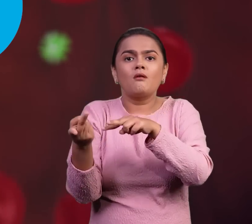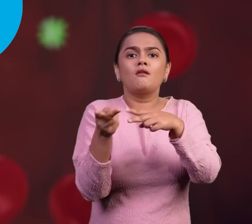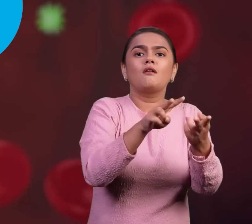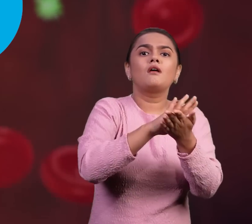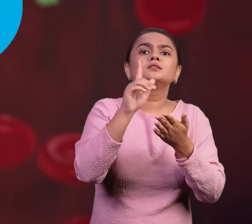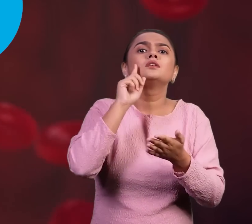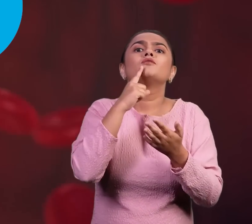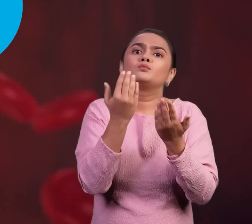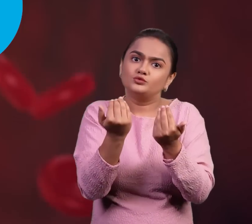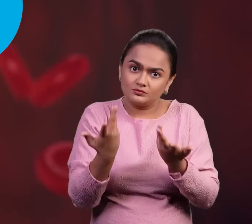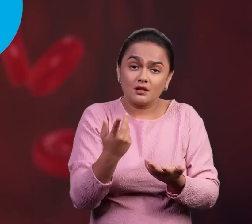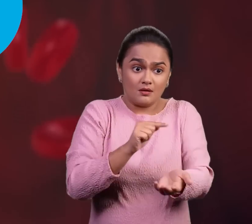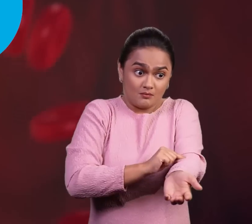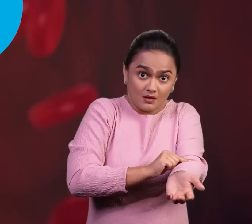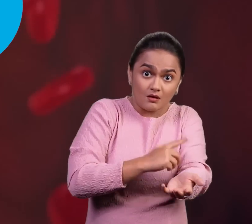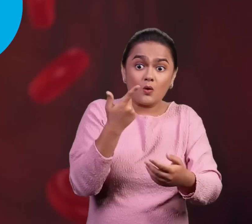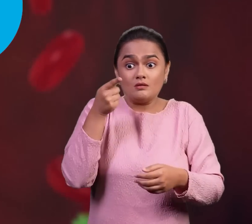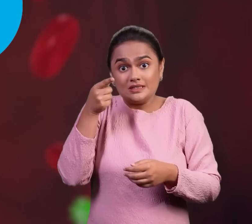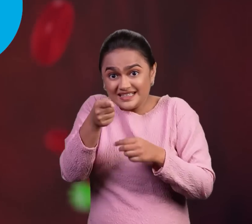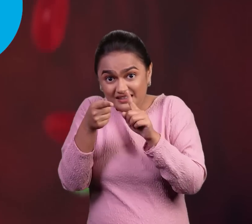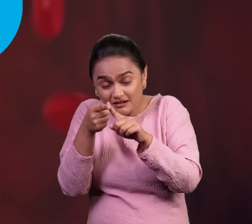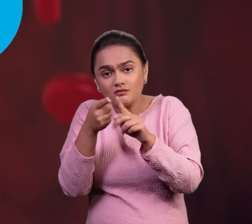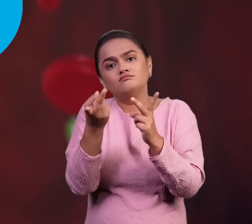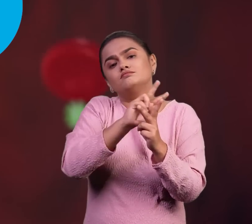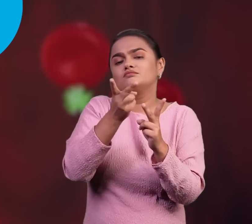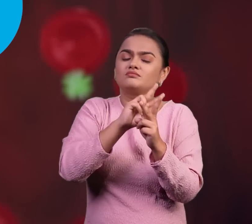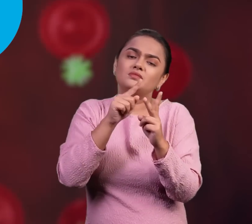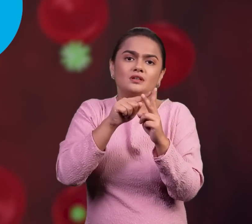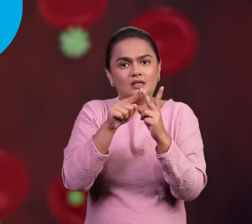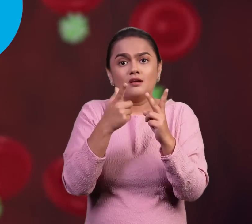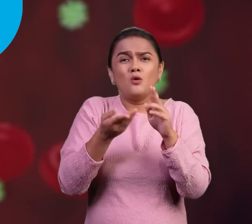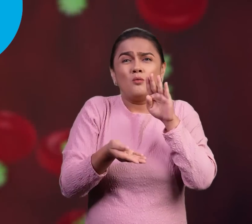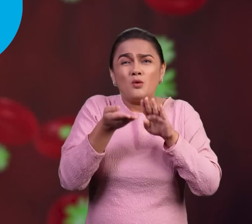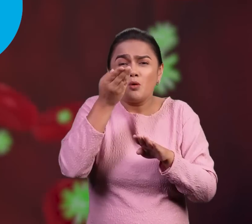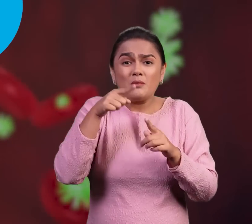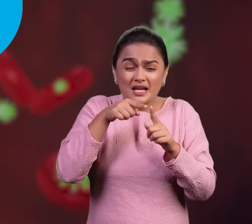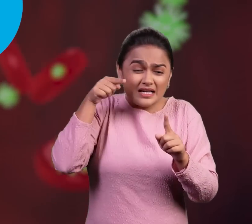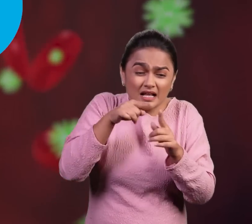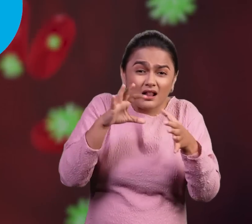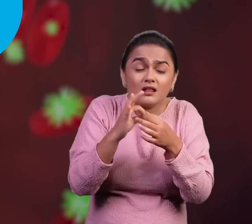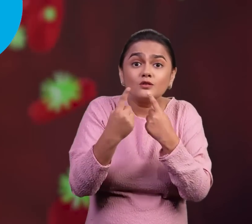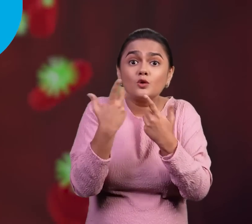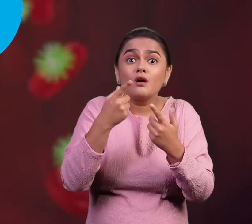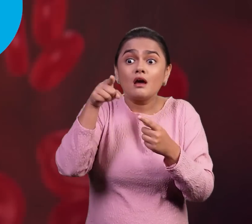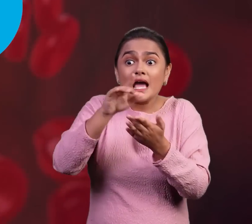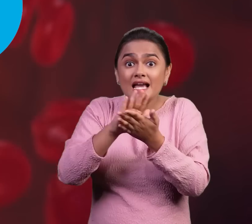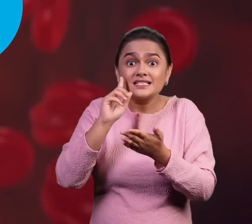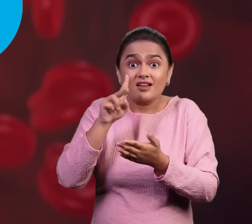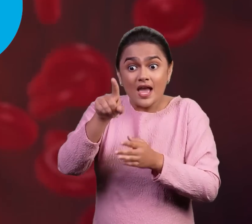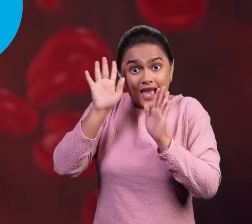In both cases - blood transfusion and needle injury, we are specifically referring to infected blood.